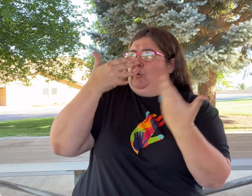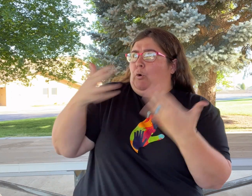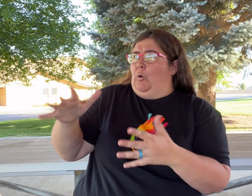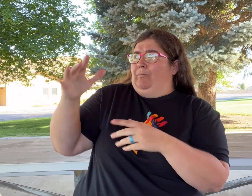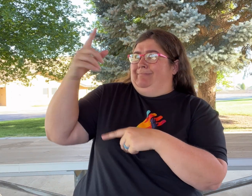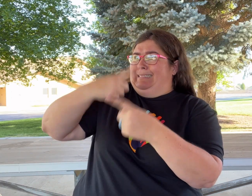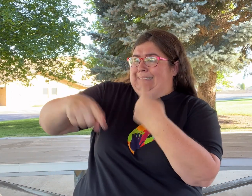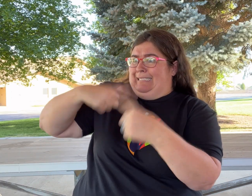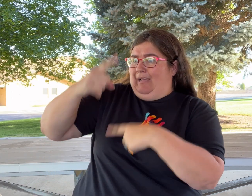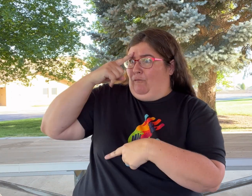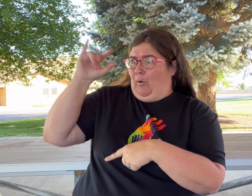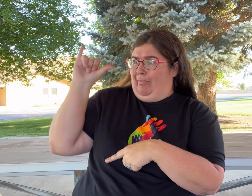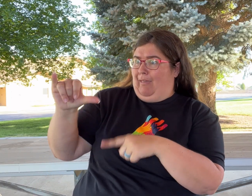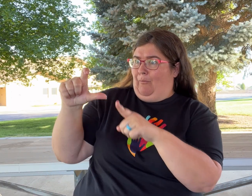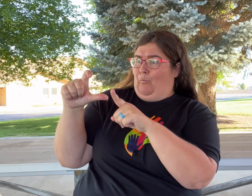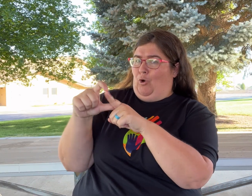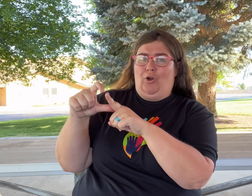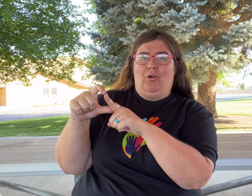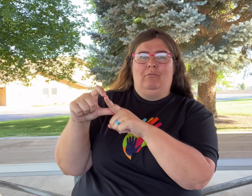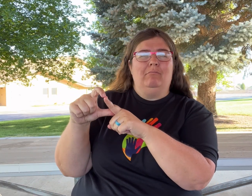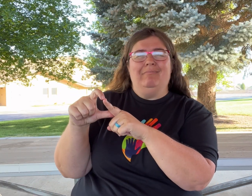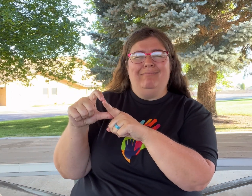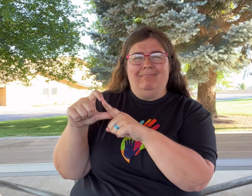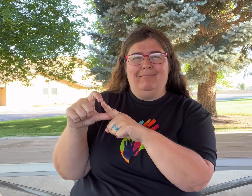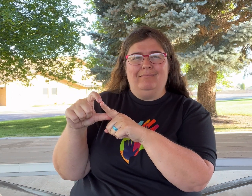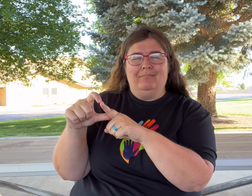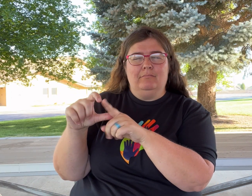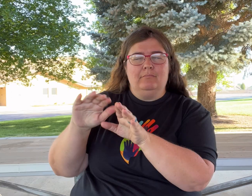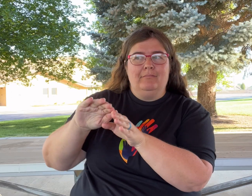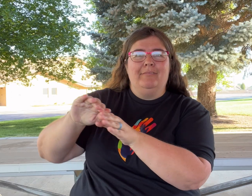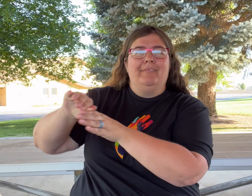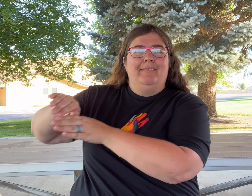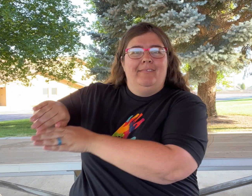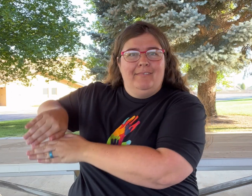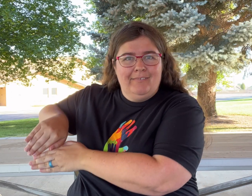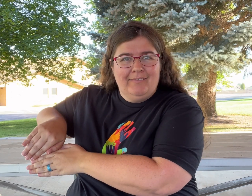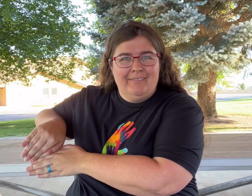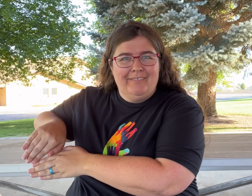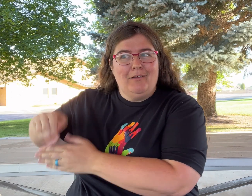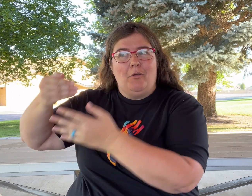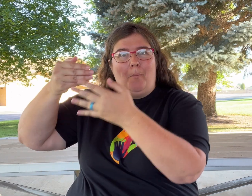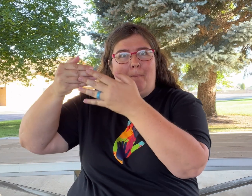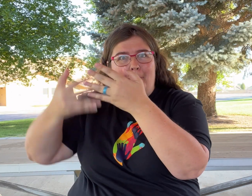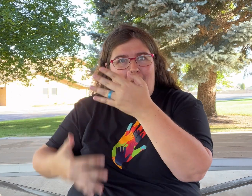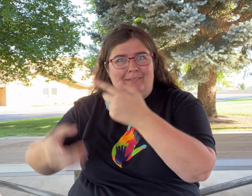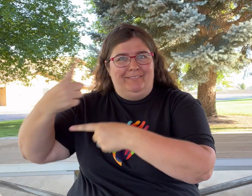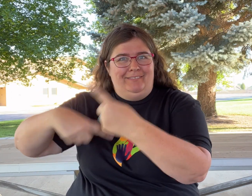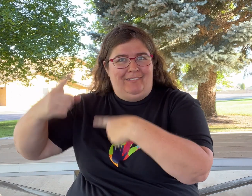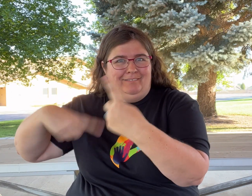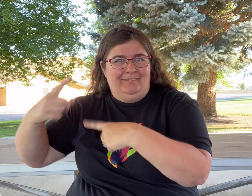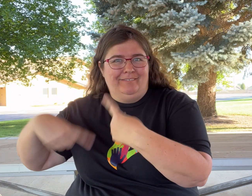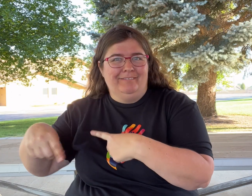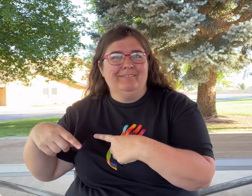"I don't know the sign for that word," set aside that thought. Remember, there's lots of signs to